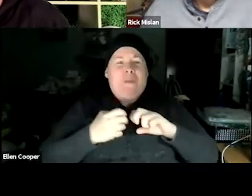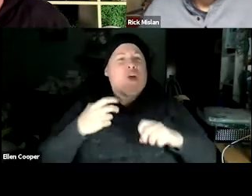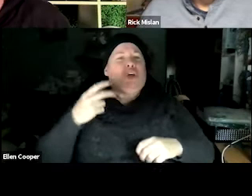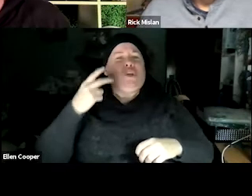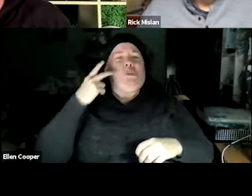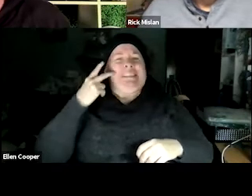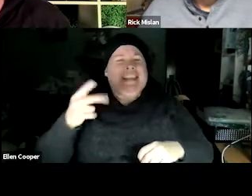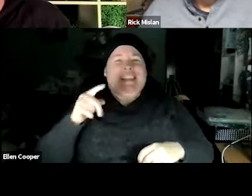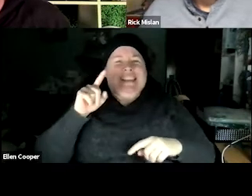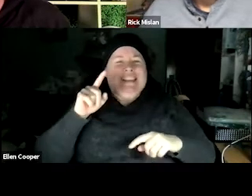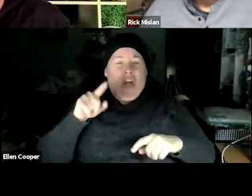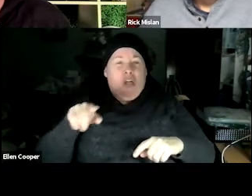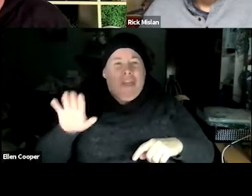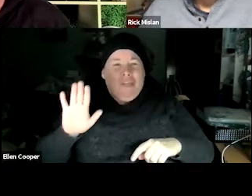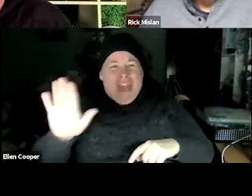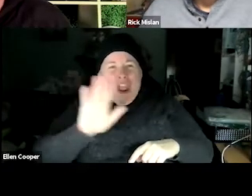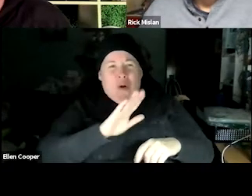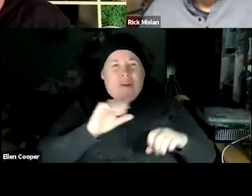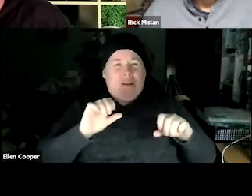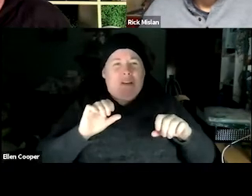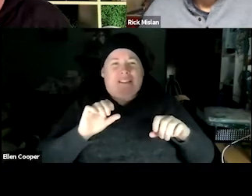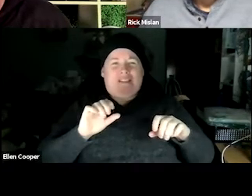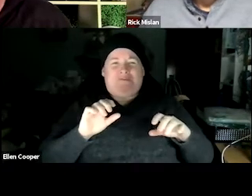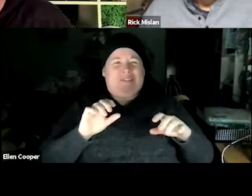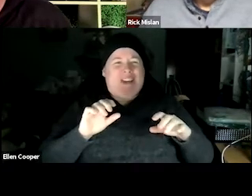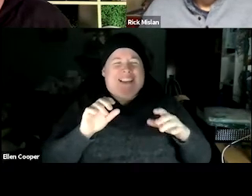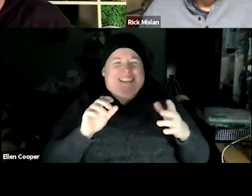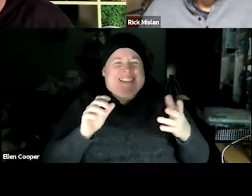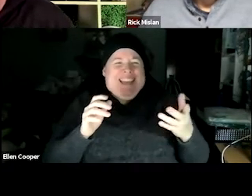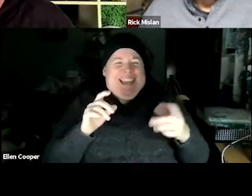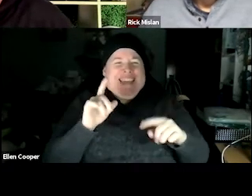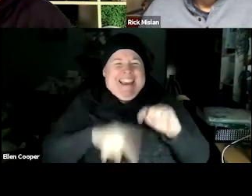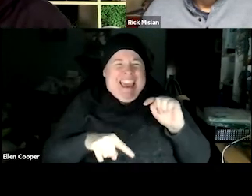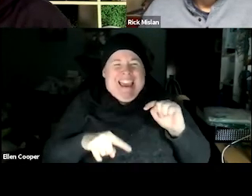their inability to process through the criticality of what's going on and